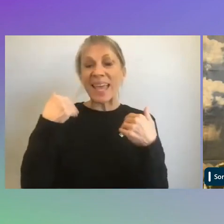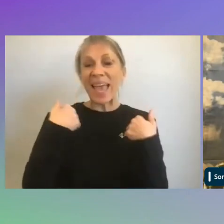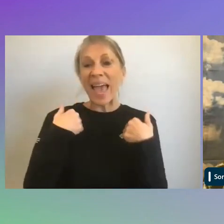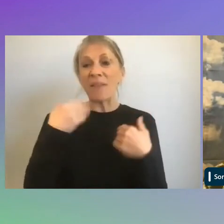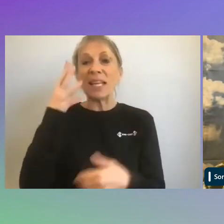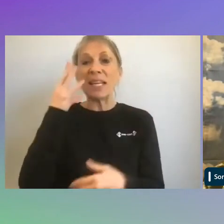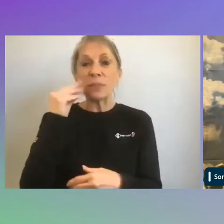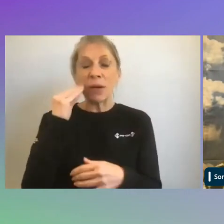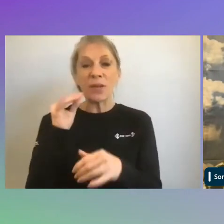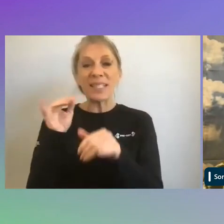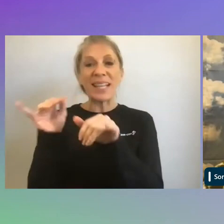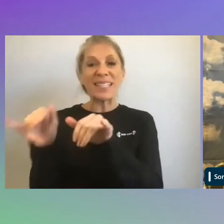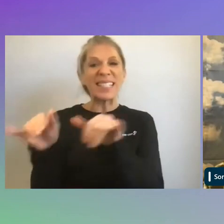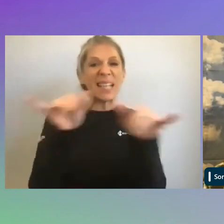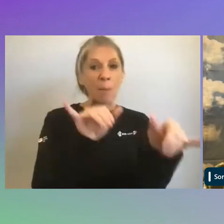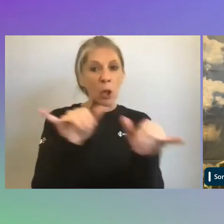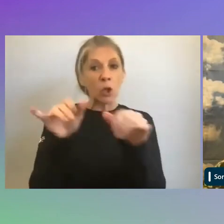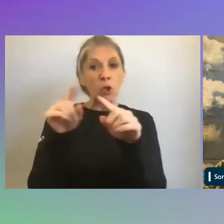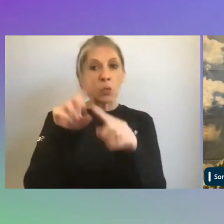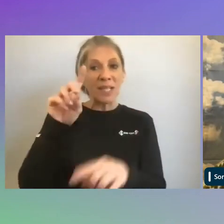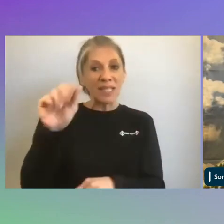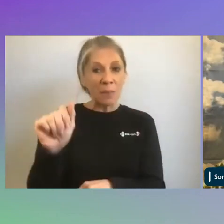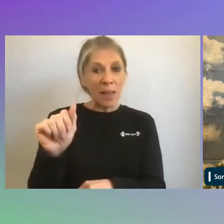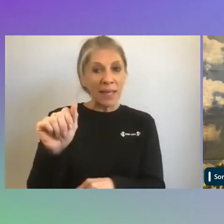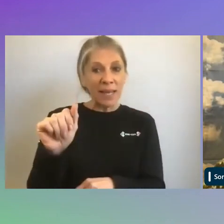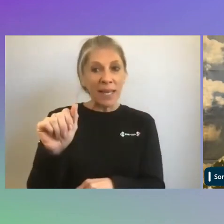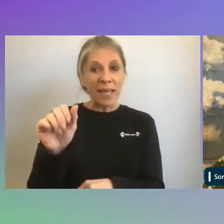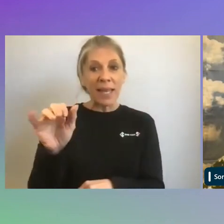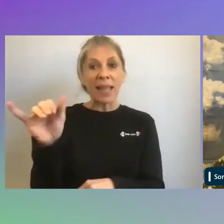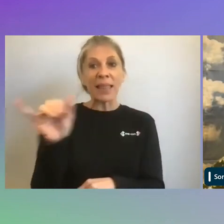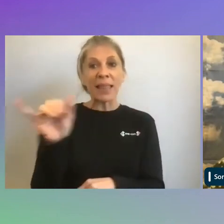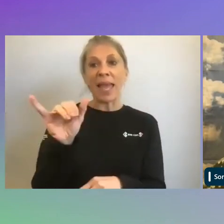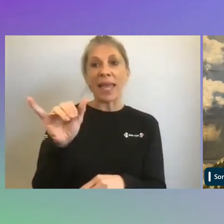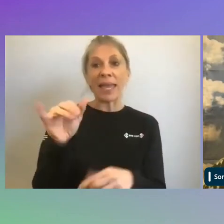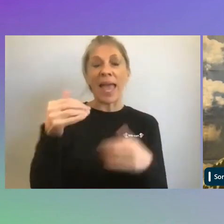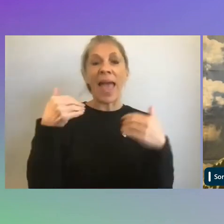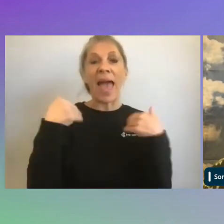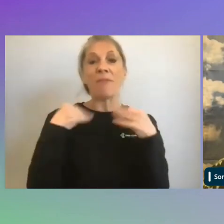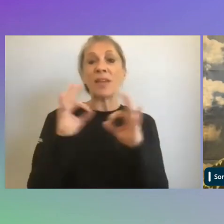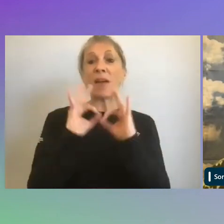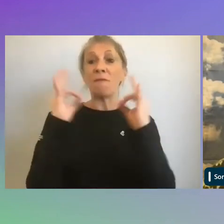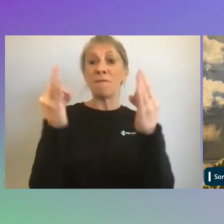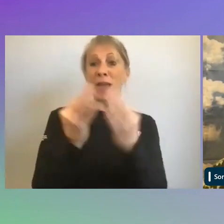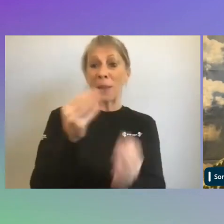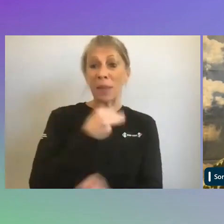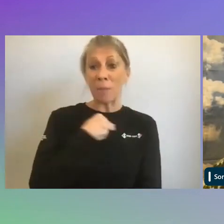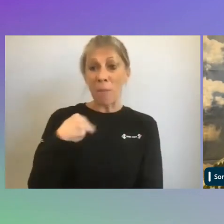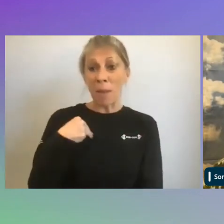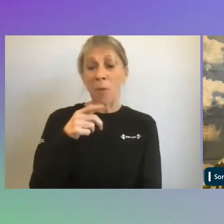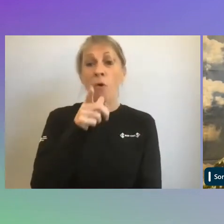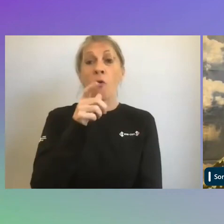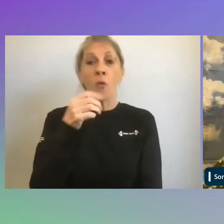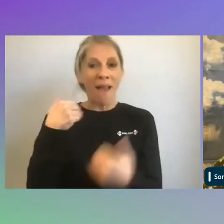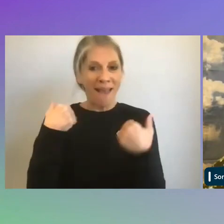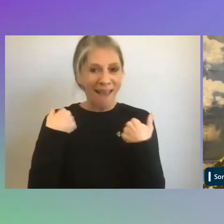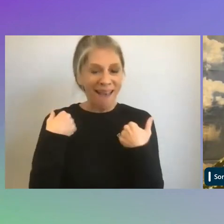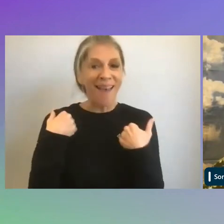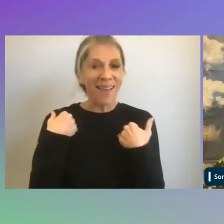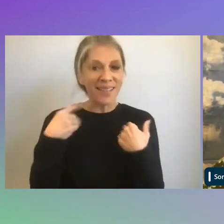such as, uh, having a family member that has a disability or,